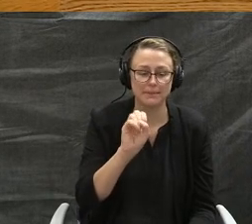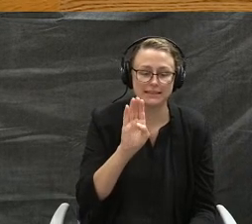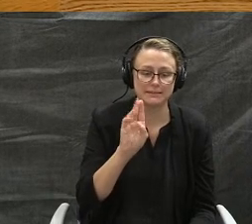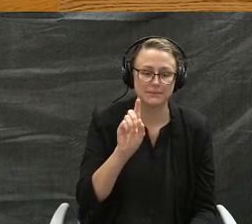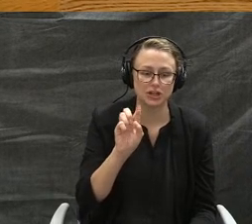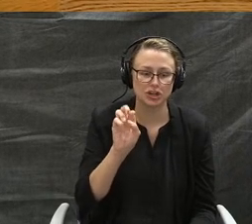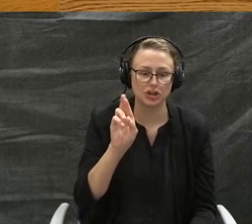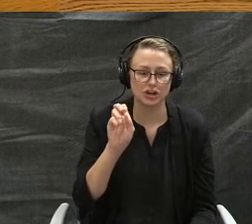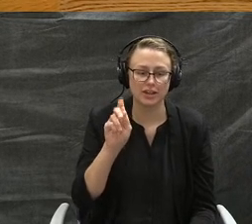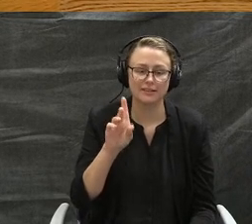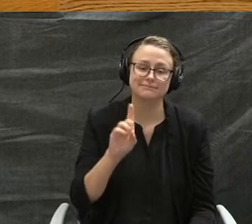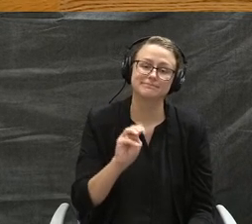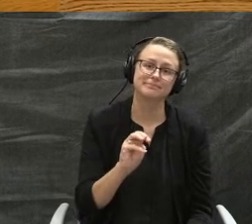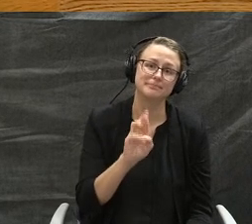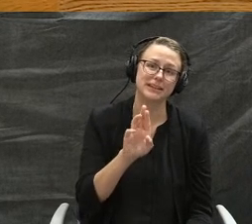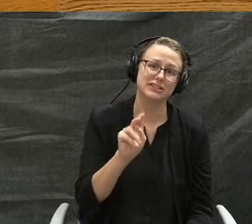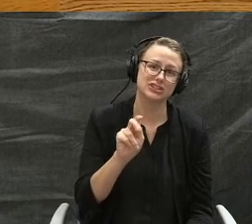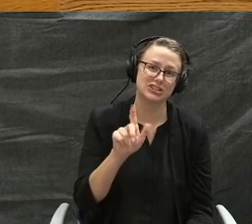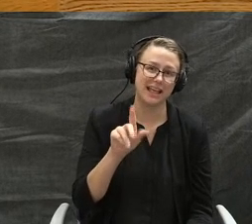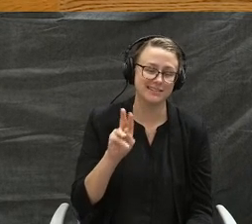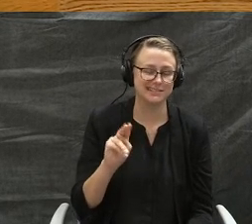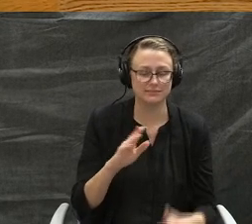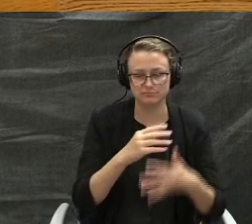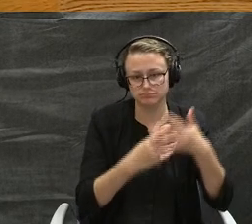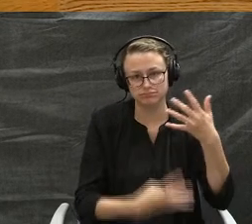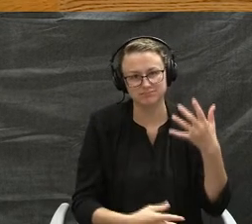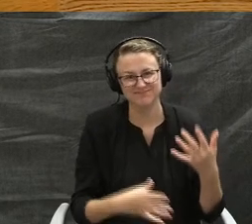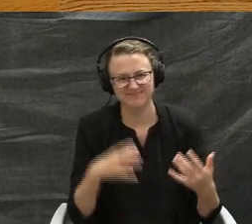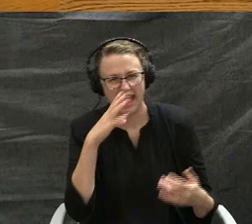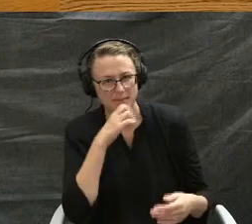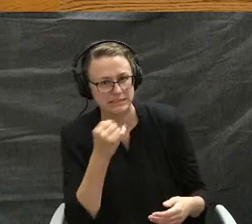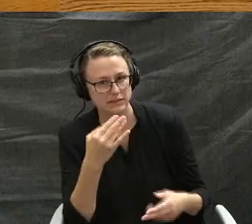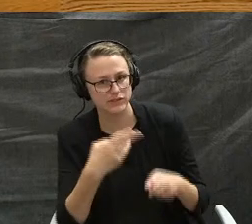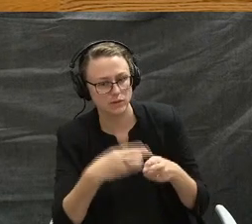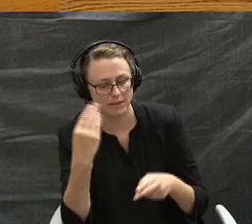really, In addition to all of the administration, the staff